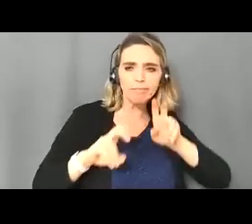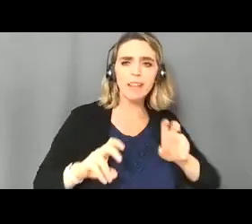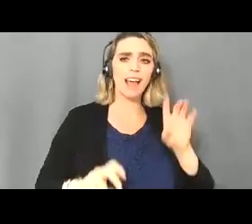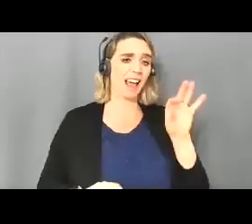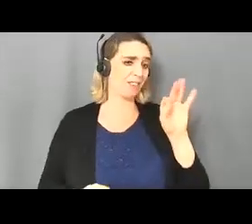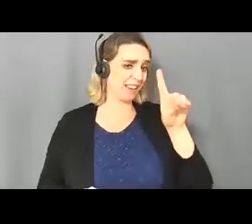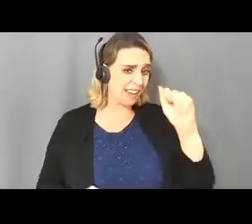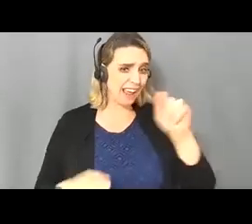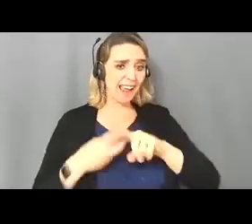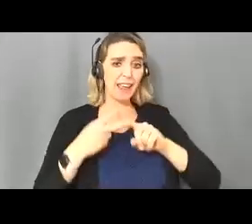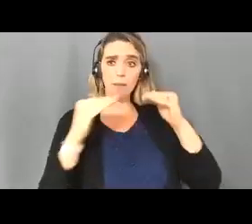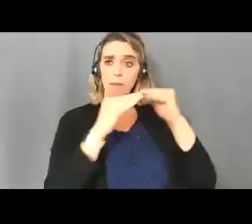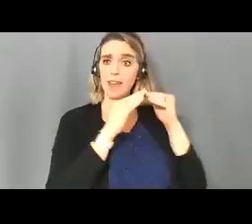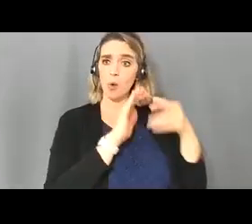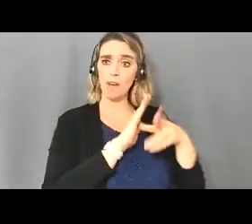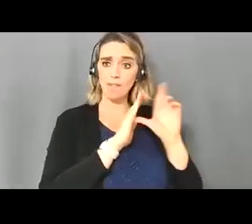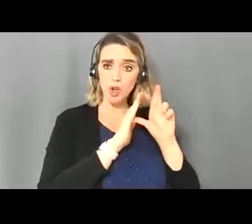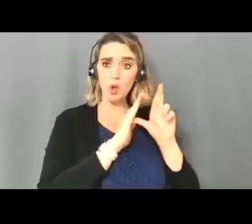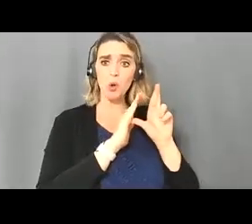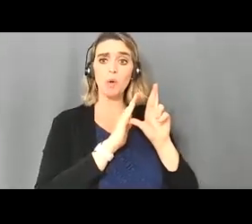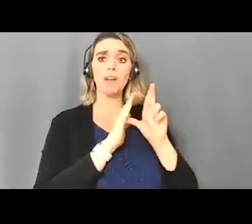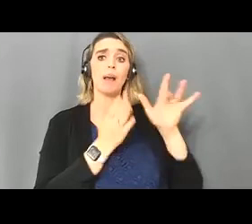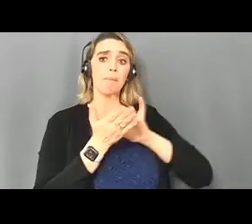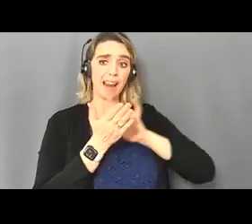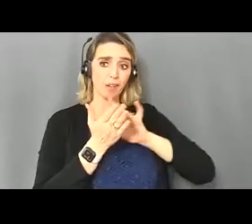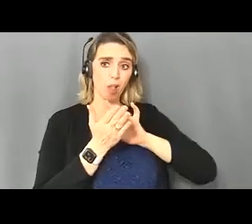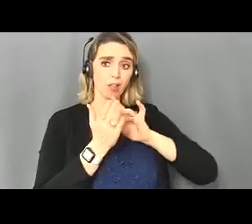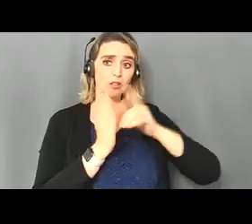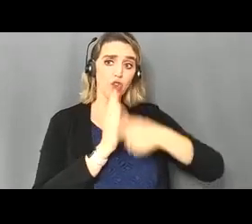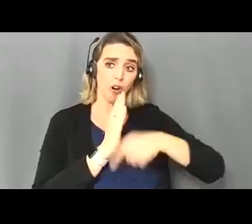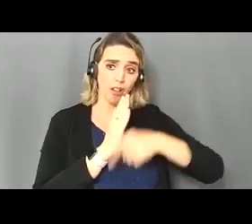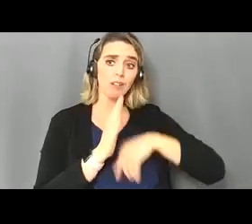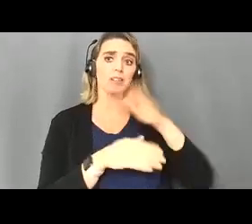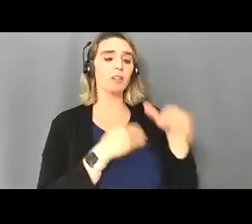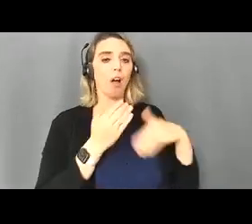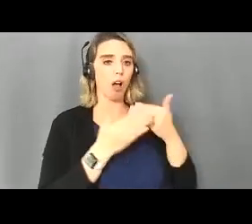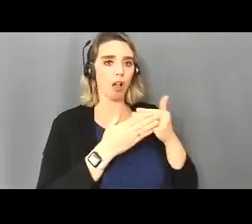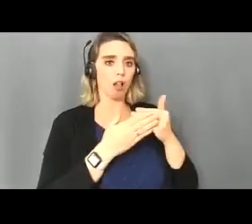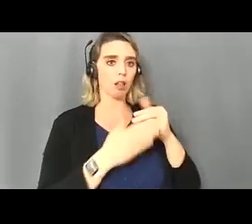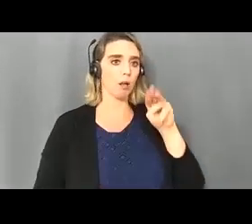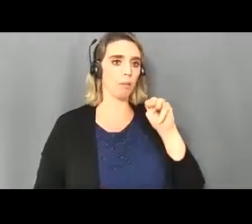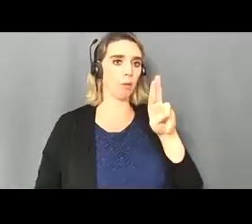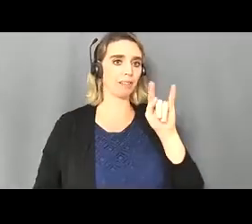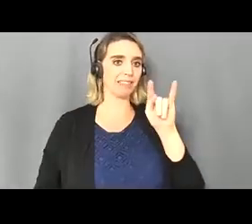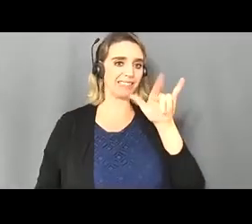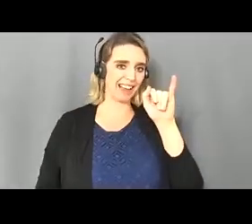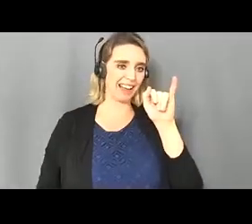peer reviewed the medical journals, all sorts of multimedia information to help curate